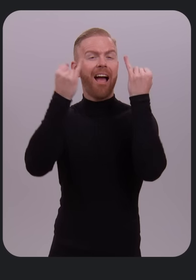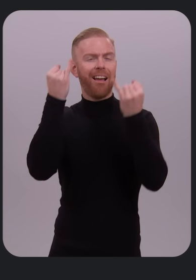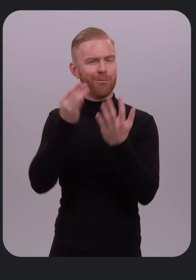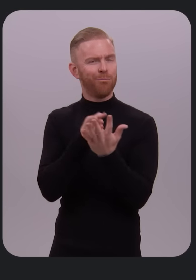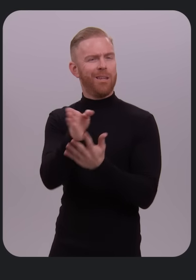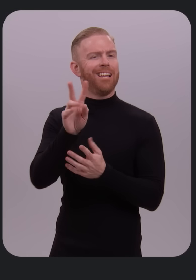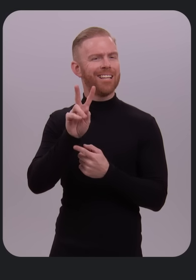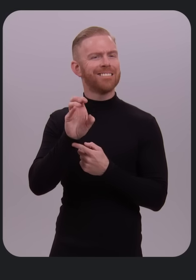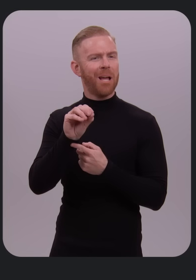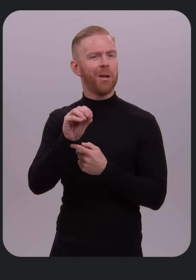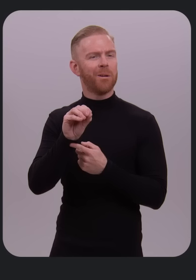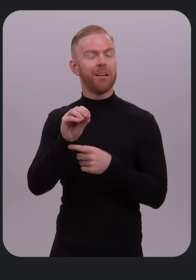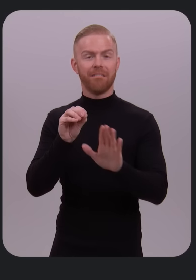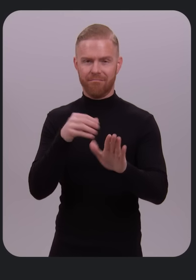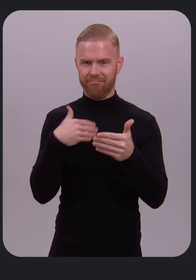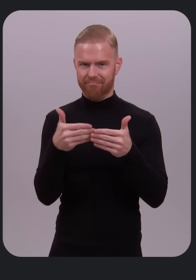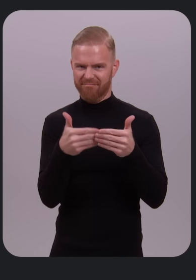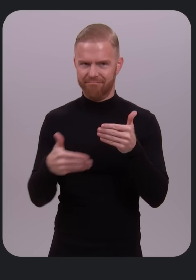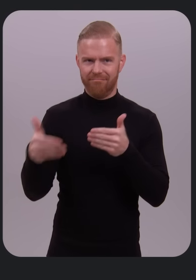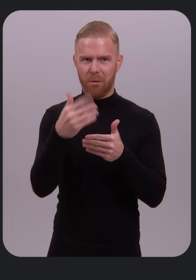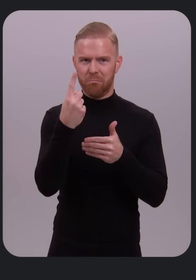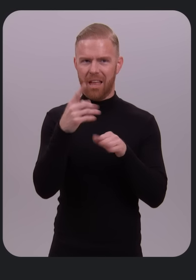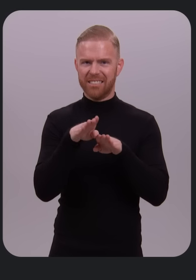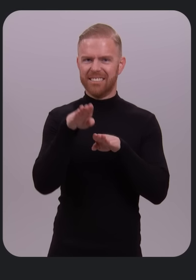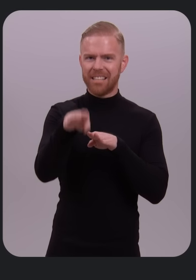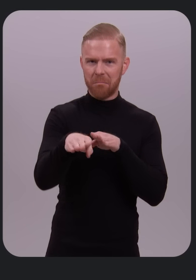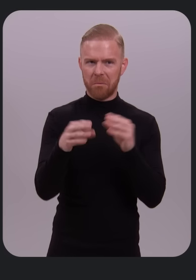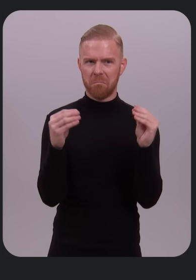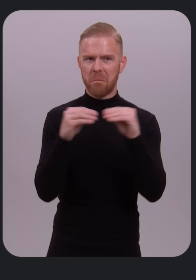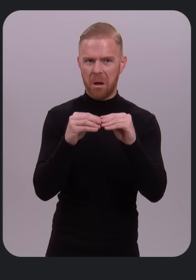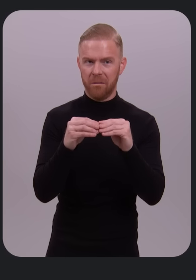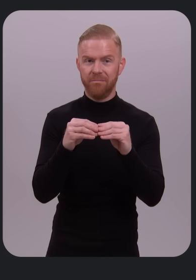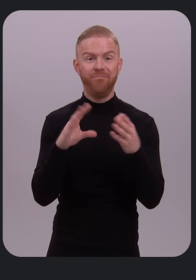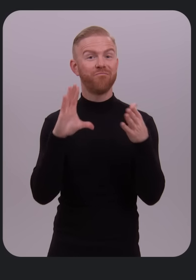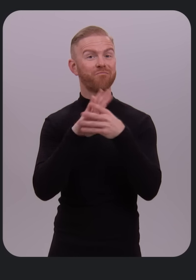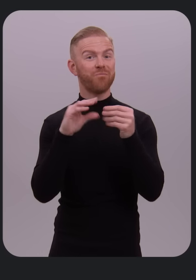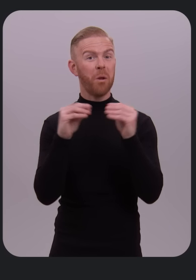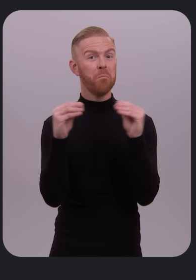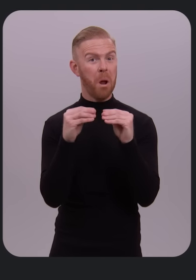We then took things one step further. To tell you more, let's get Josh back out here.